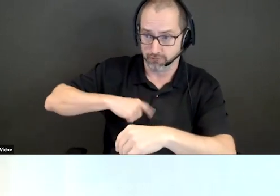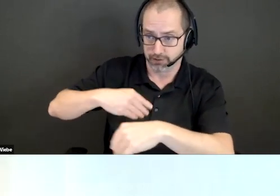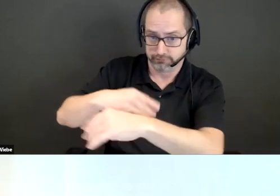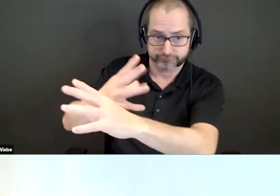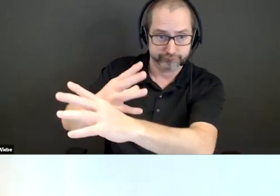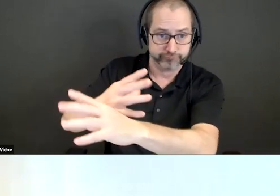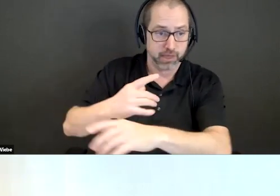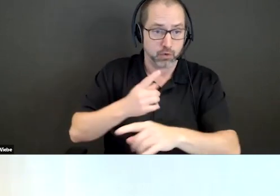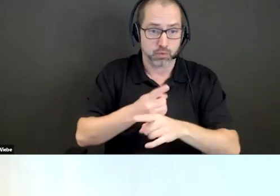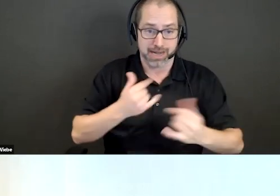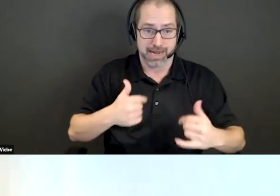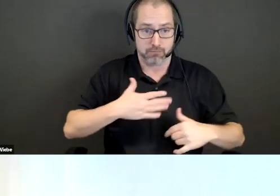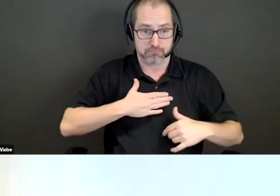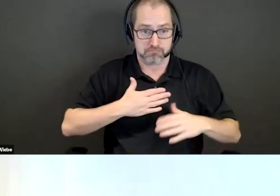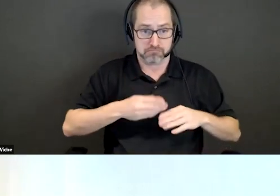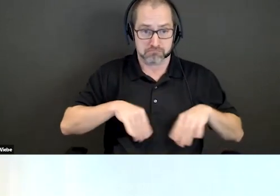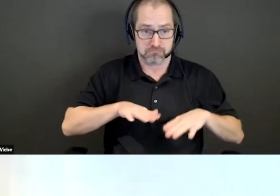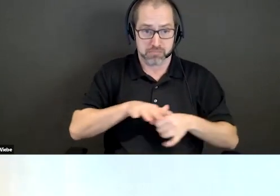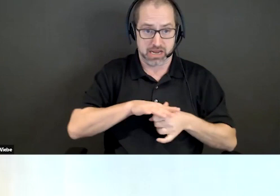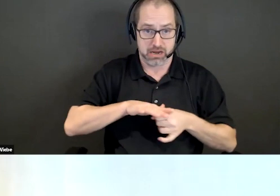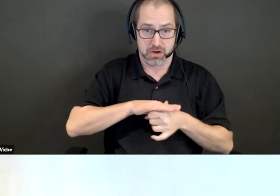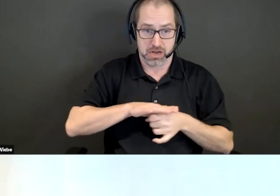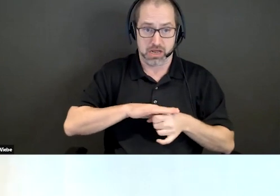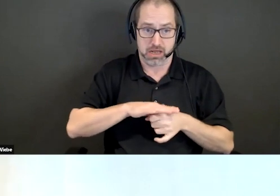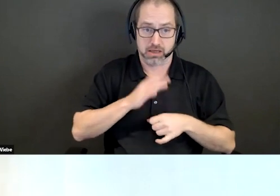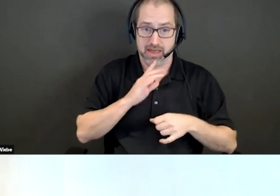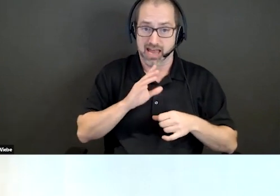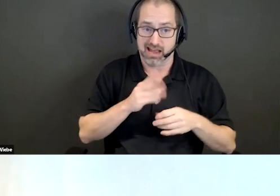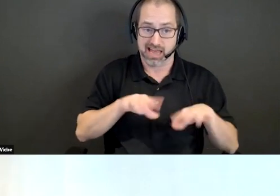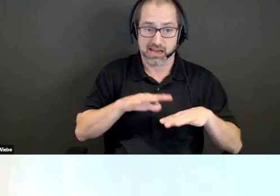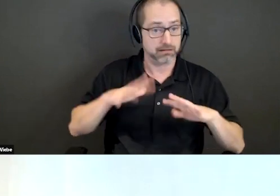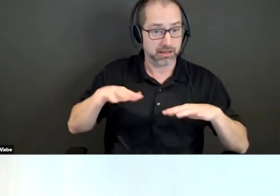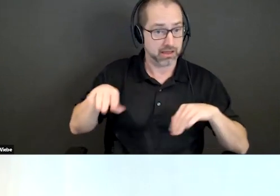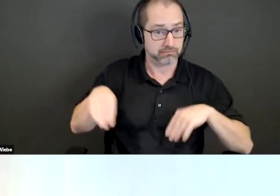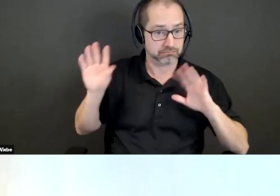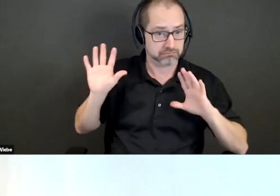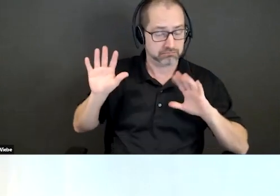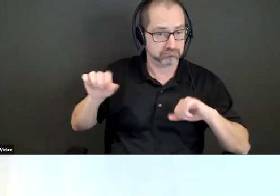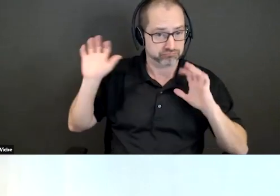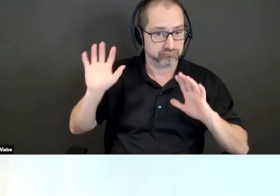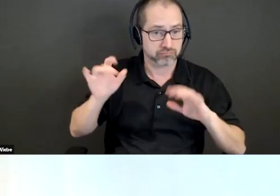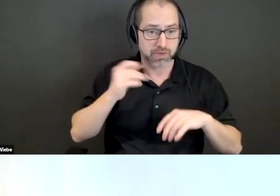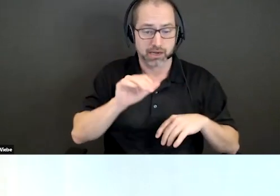I am on the traditional unceded territory of the Algonquin and Anishnaabeg people, now